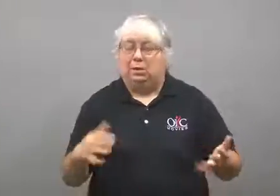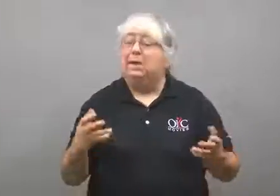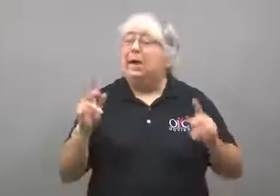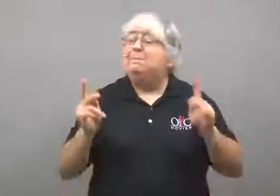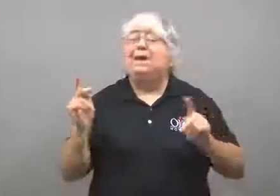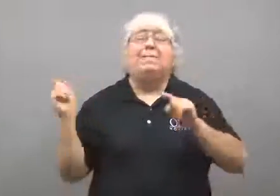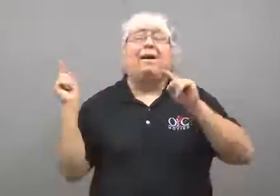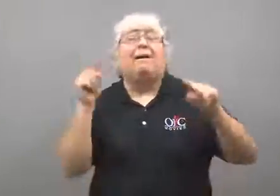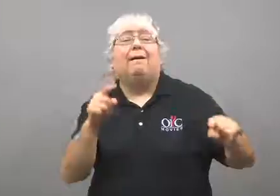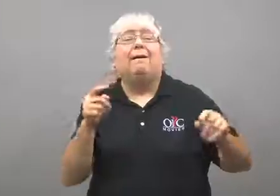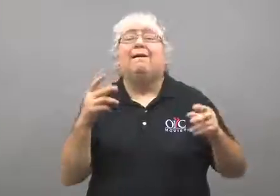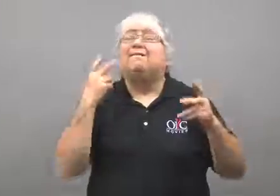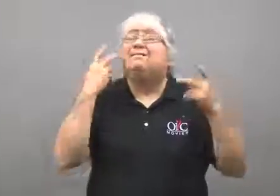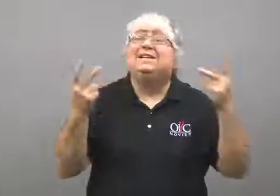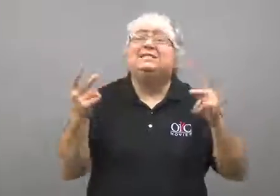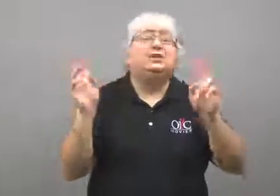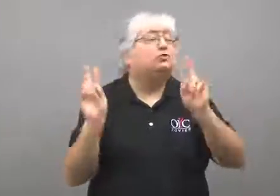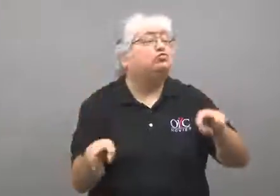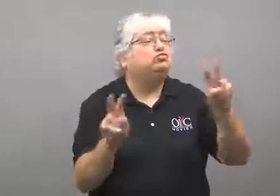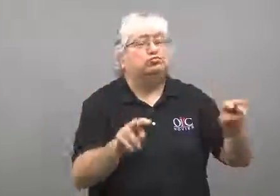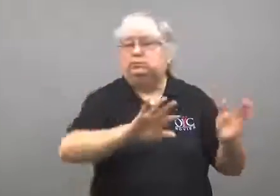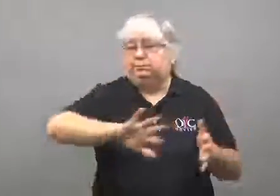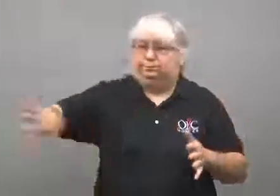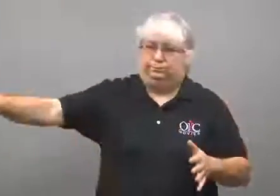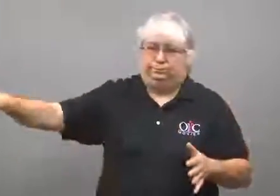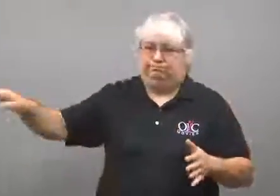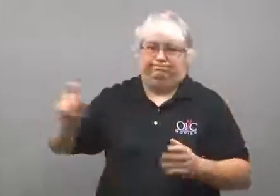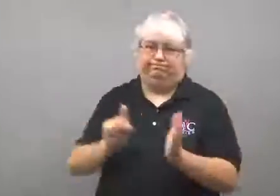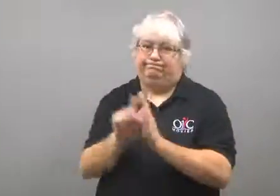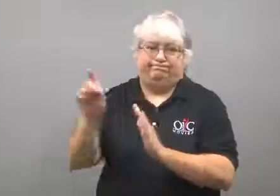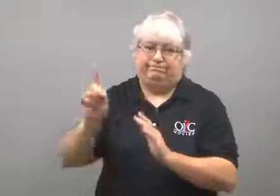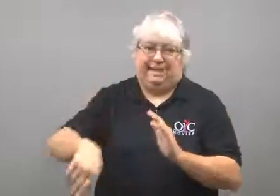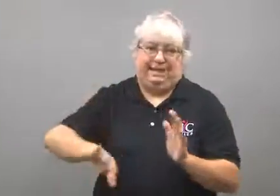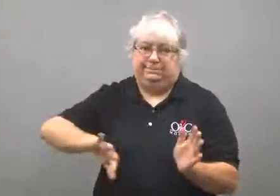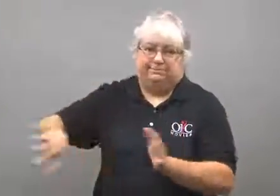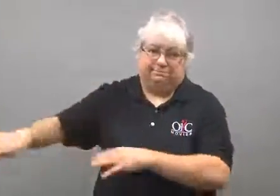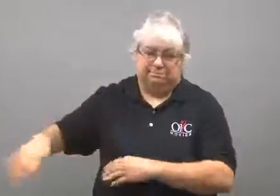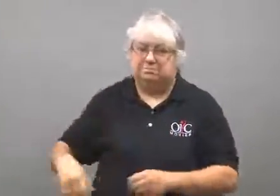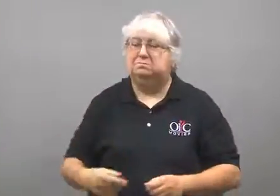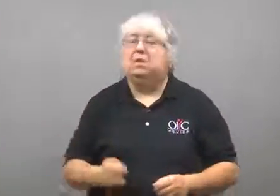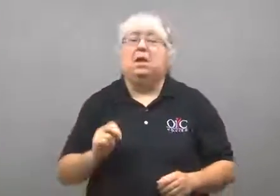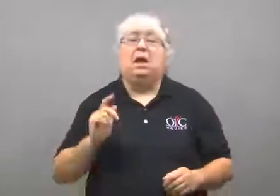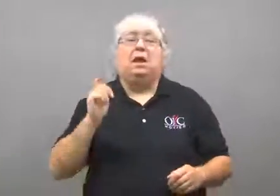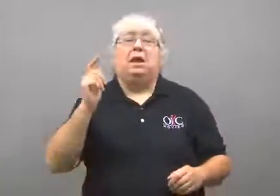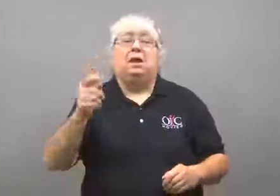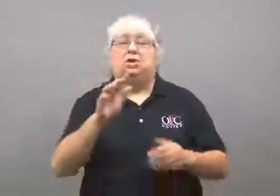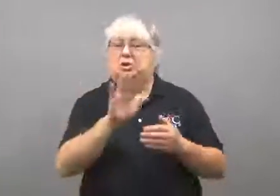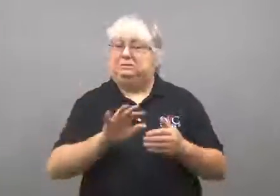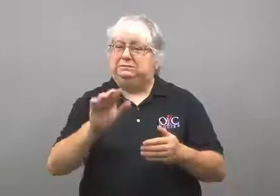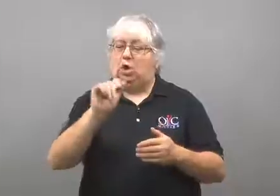Tourists were banned from visiting the area.